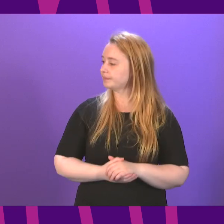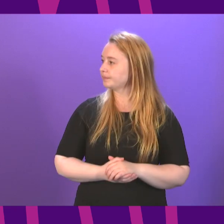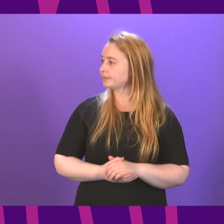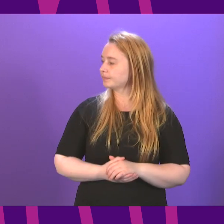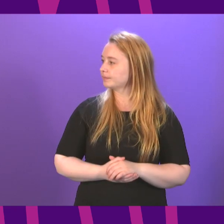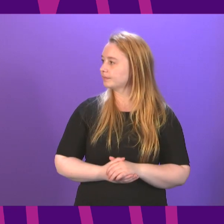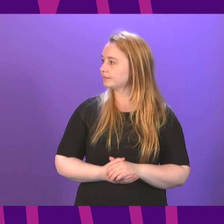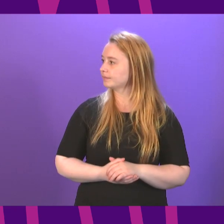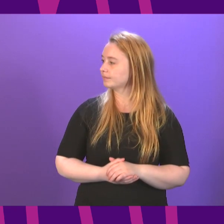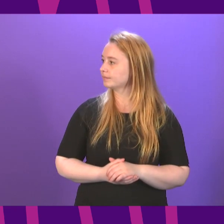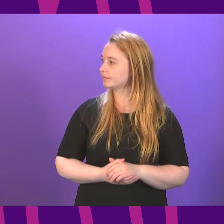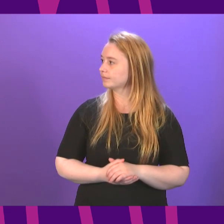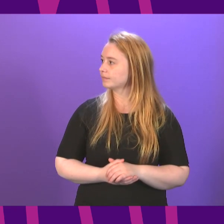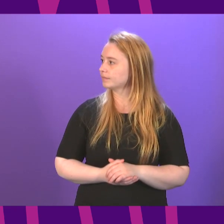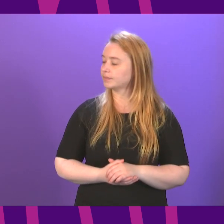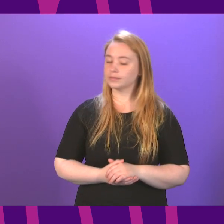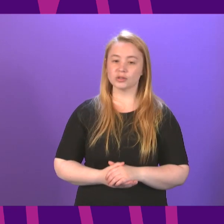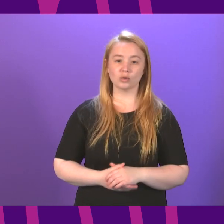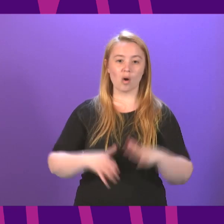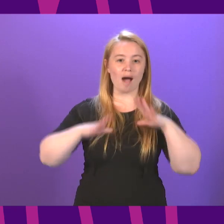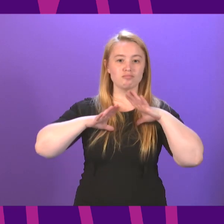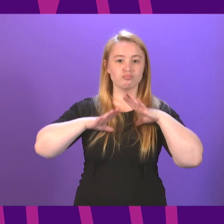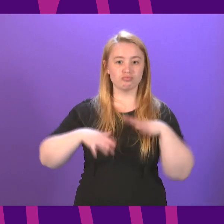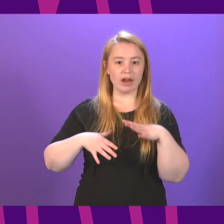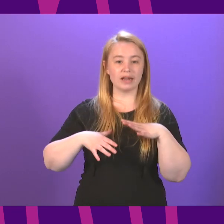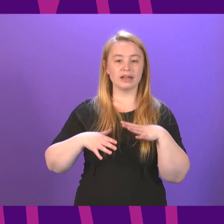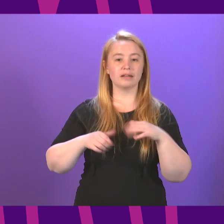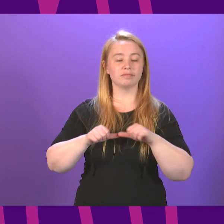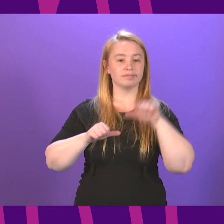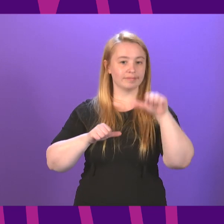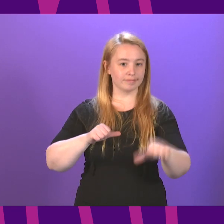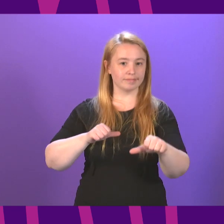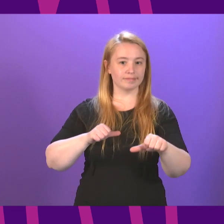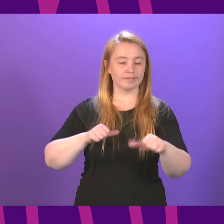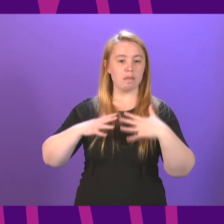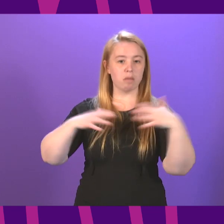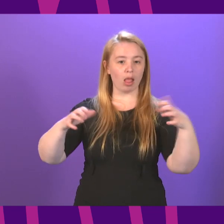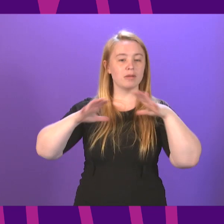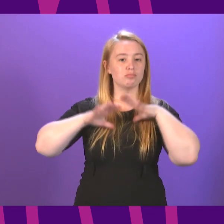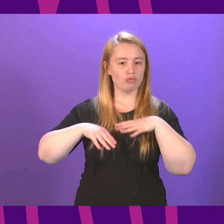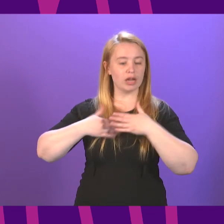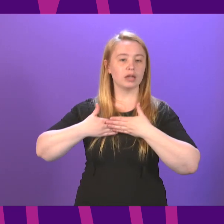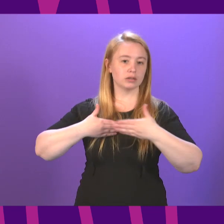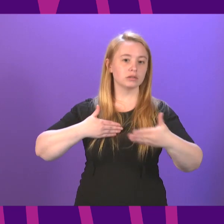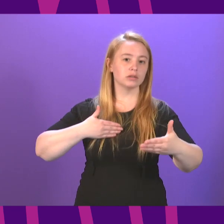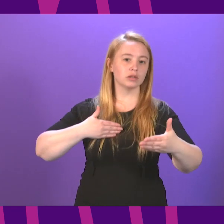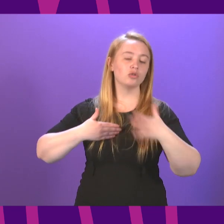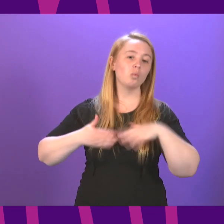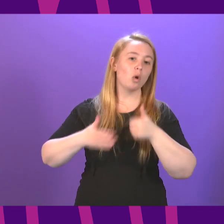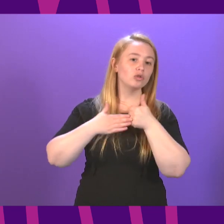going into recess for the election after today, can you advise on how the Scottish Government